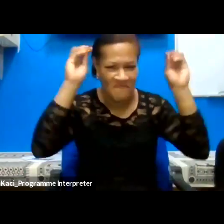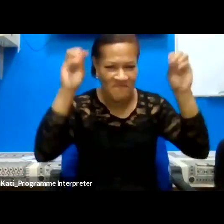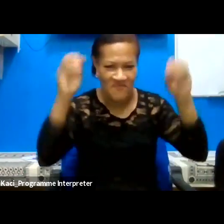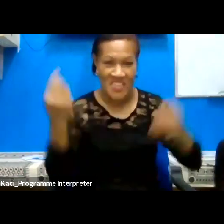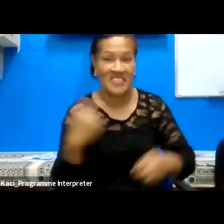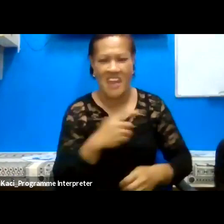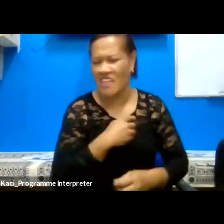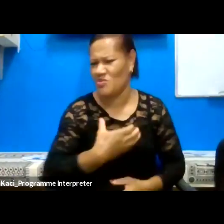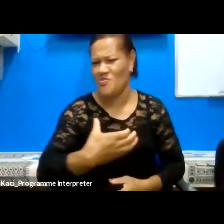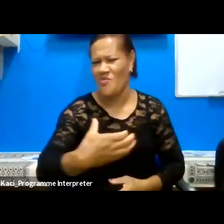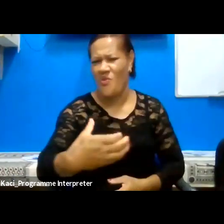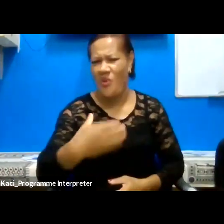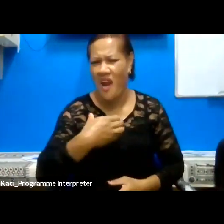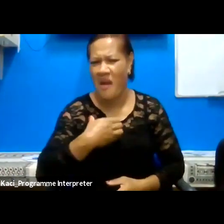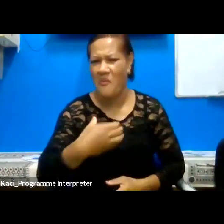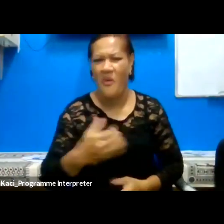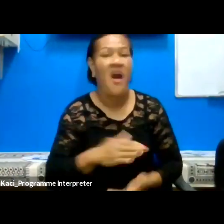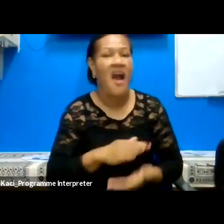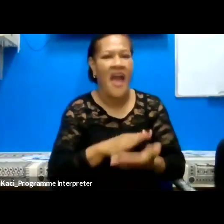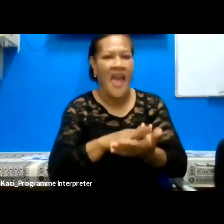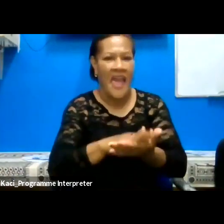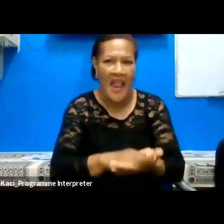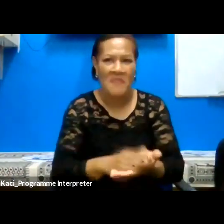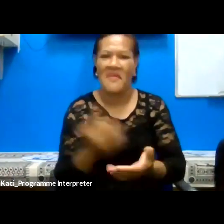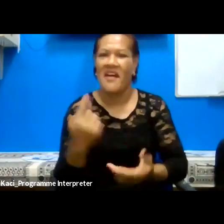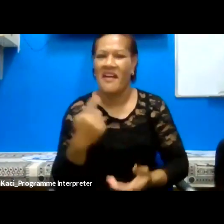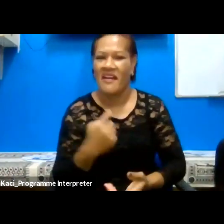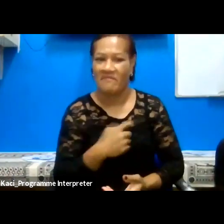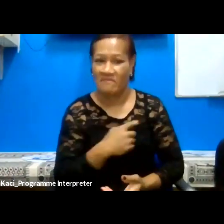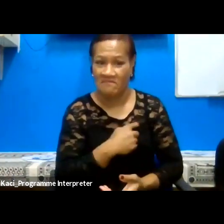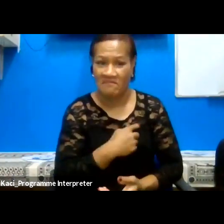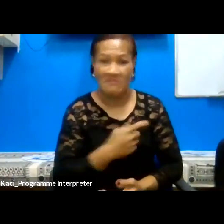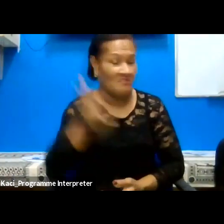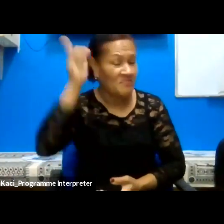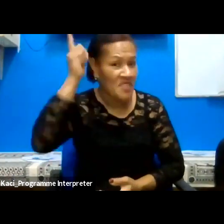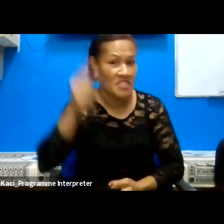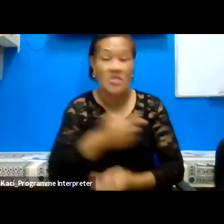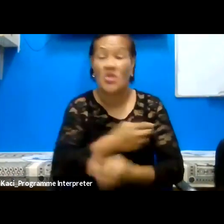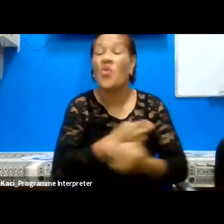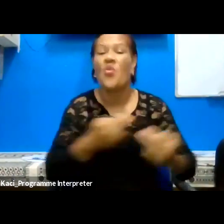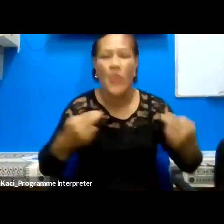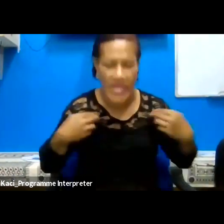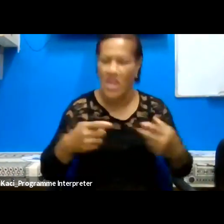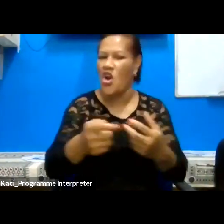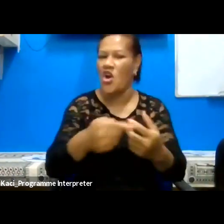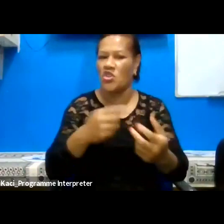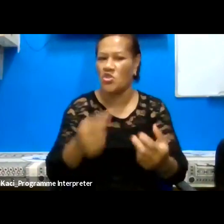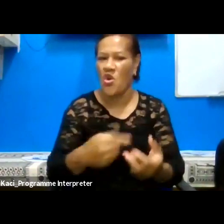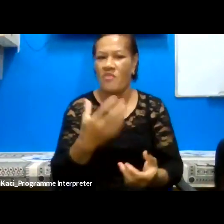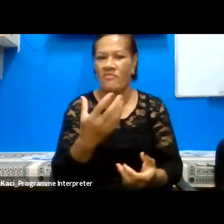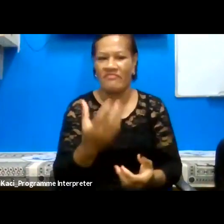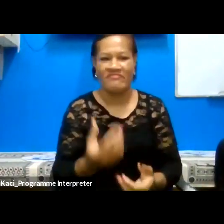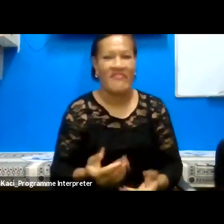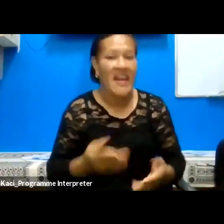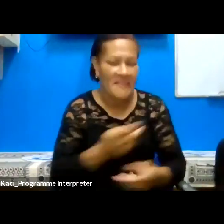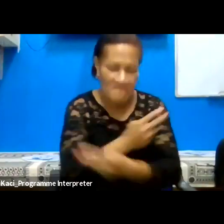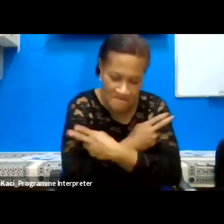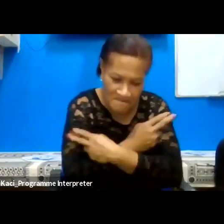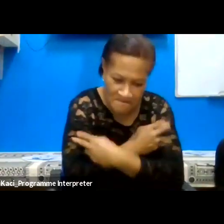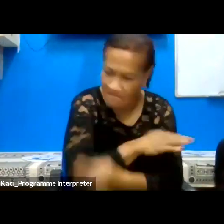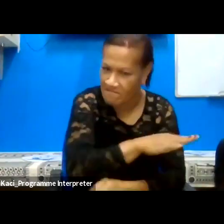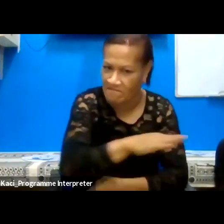in the school in it. and also